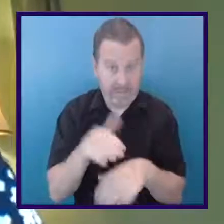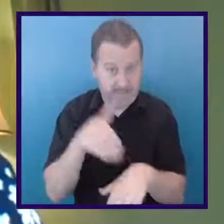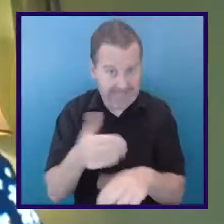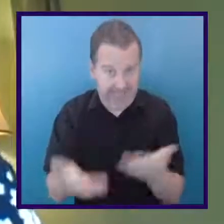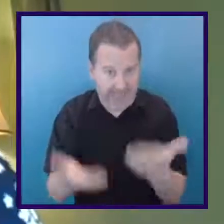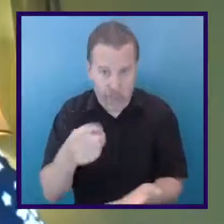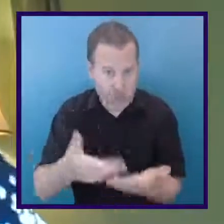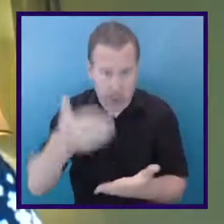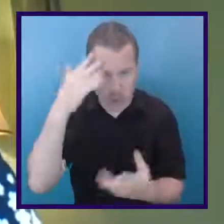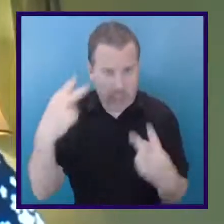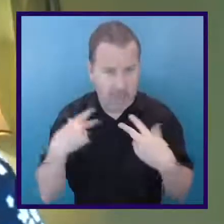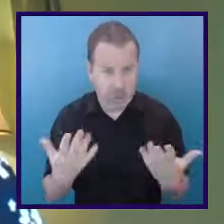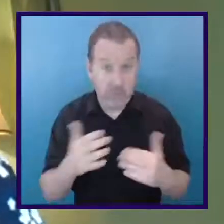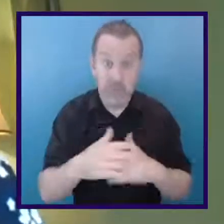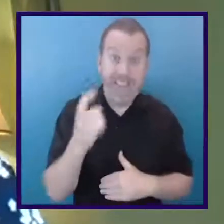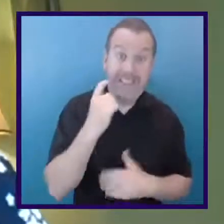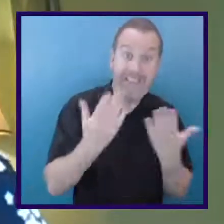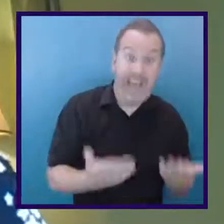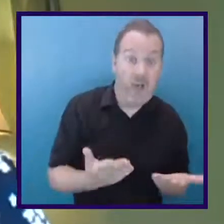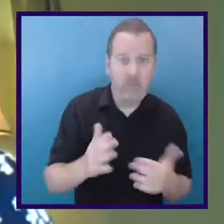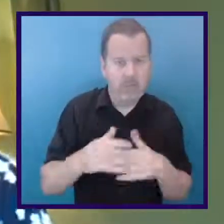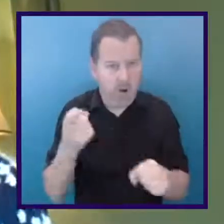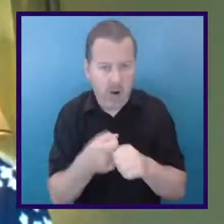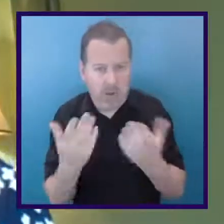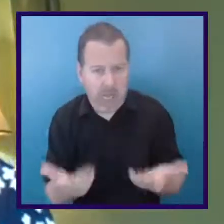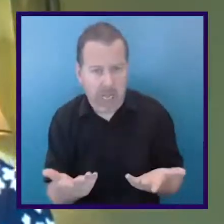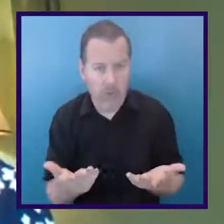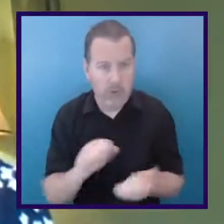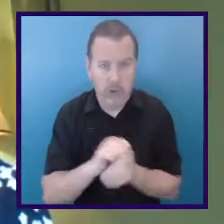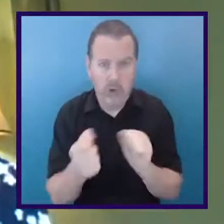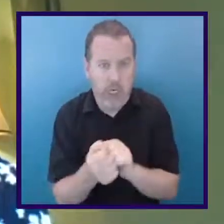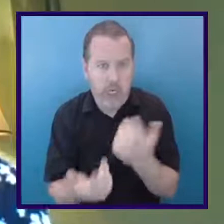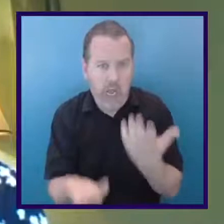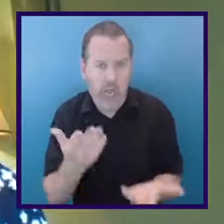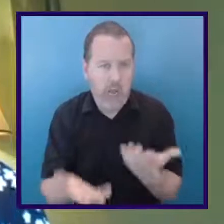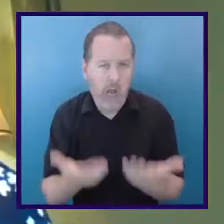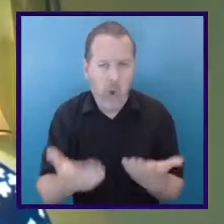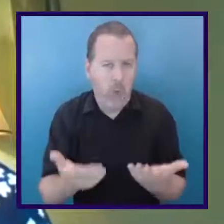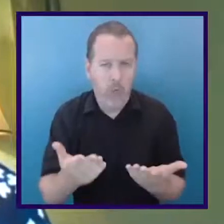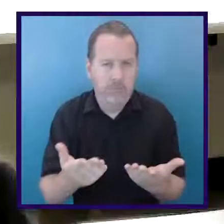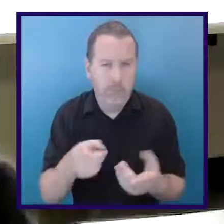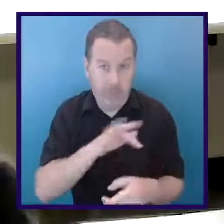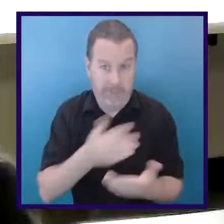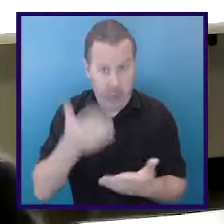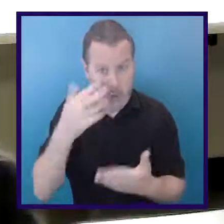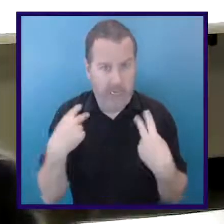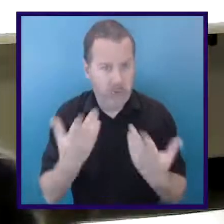Has it made it easier, has it made it harder? How has it changed things for you Lucy, as a language learner.